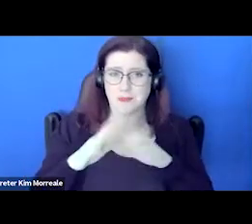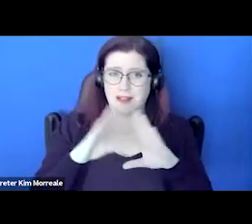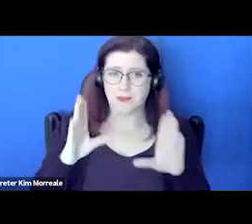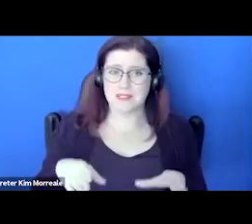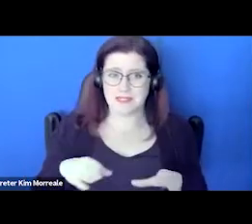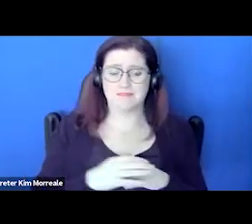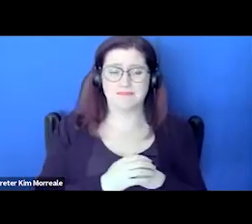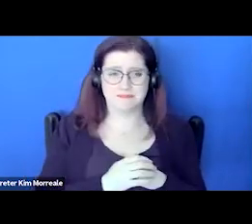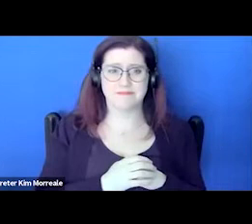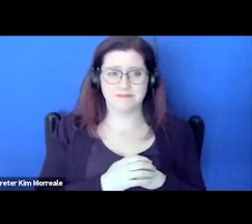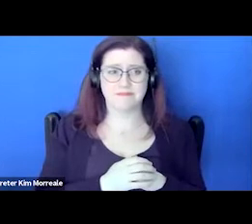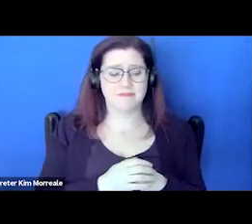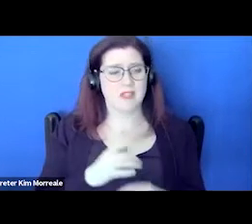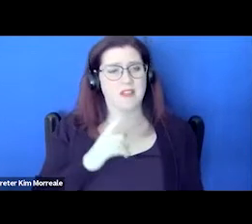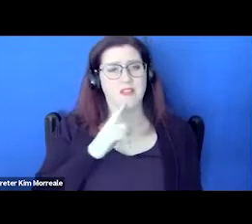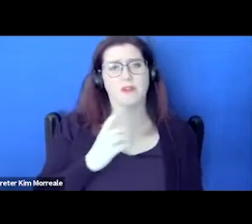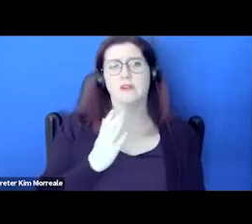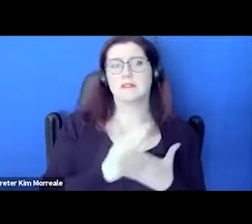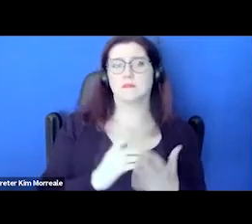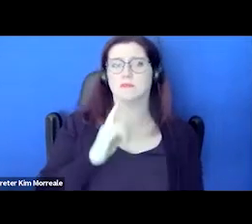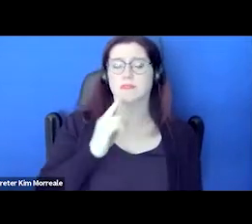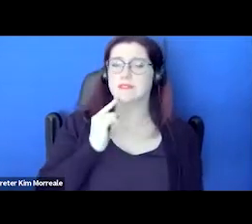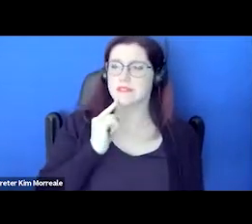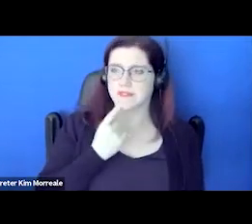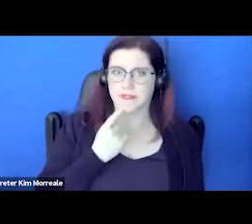There are some very severe housing shortages